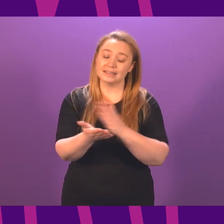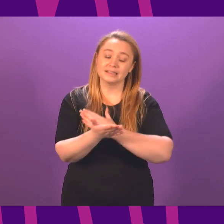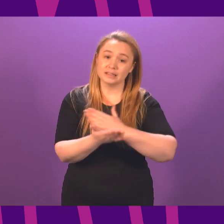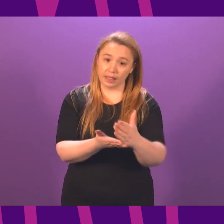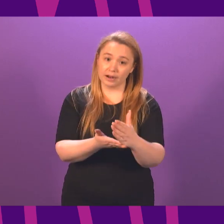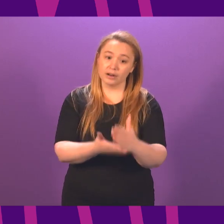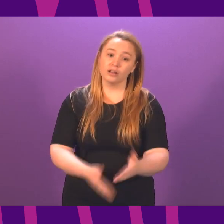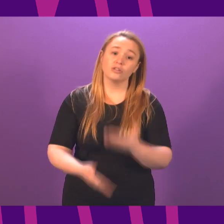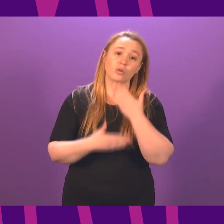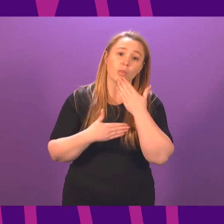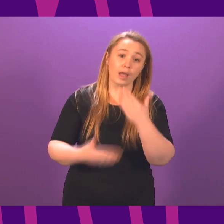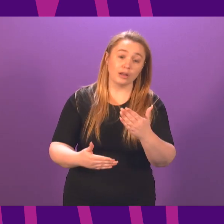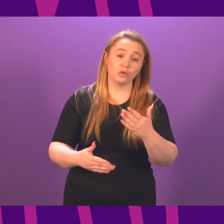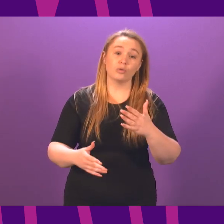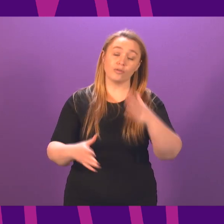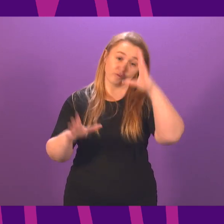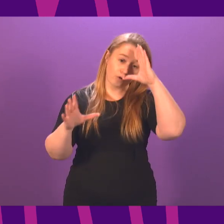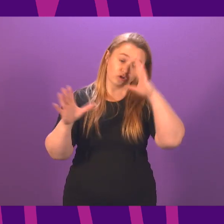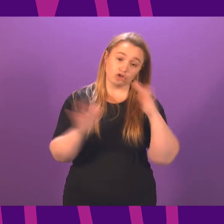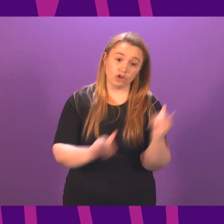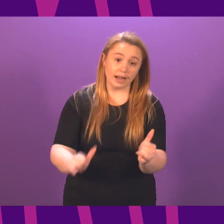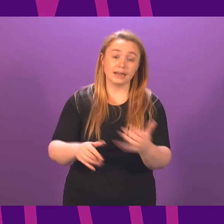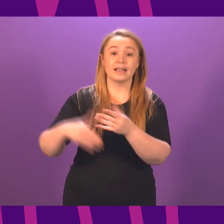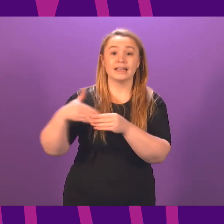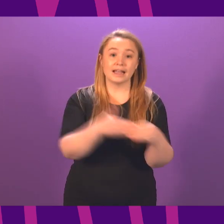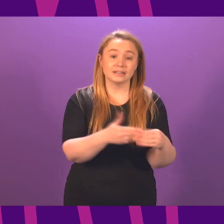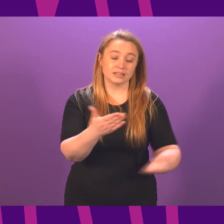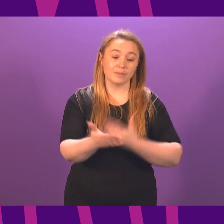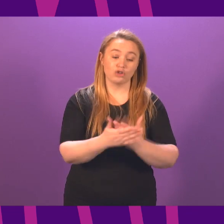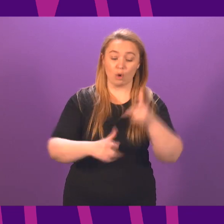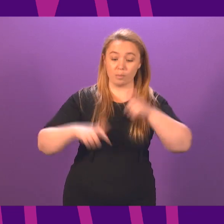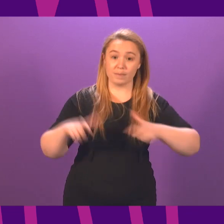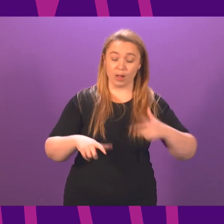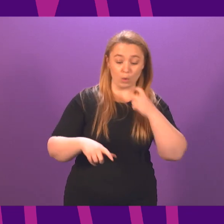Minister’s assurance that she will check the guidance for vaccinators, because she knows